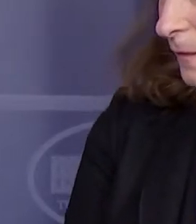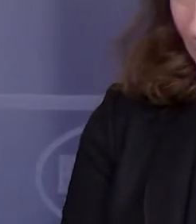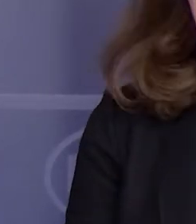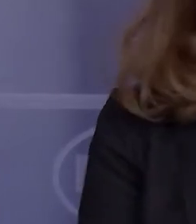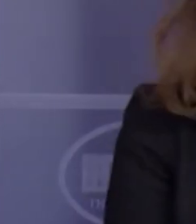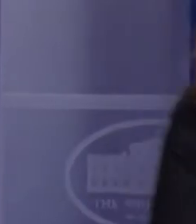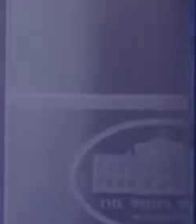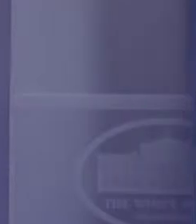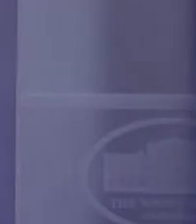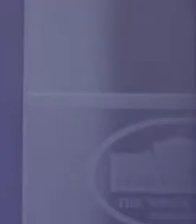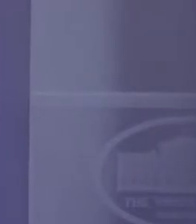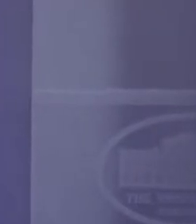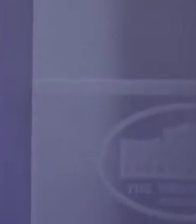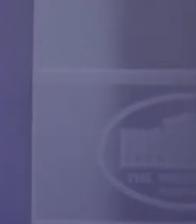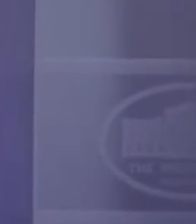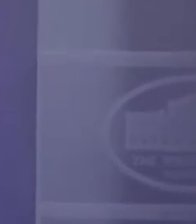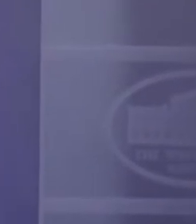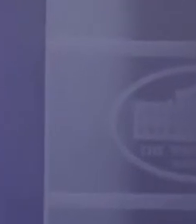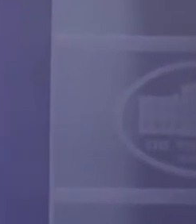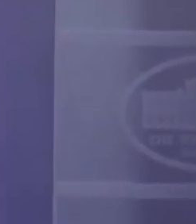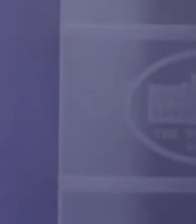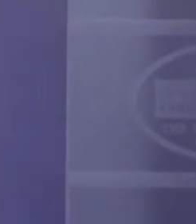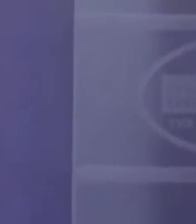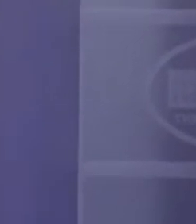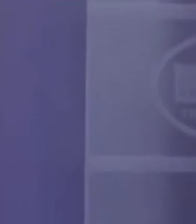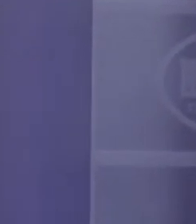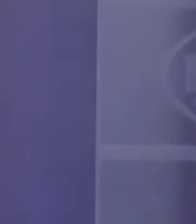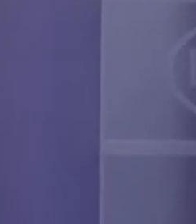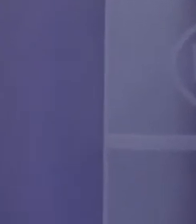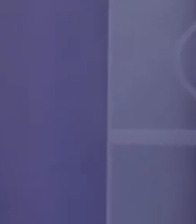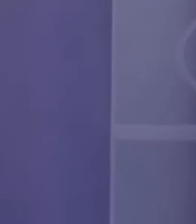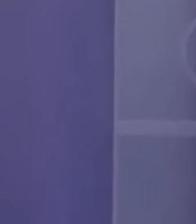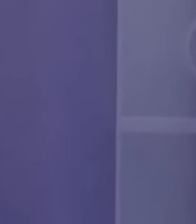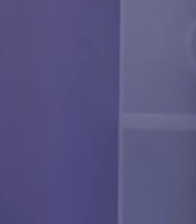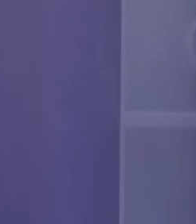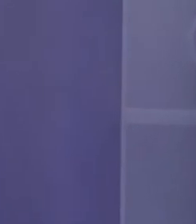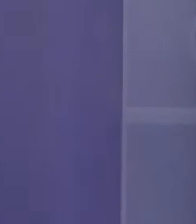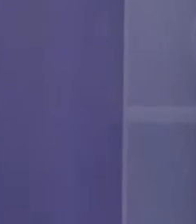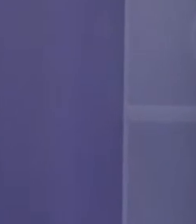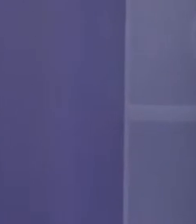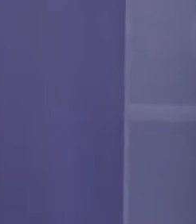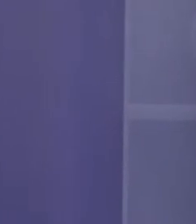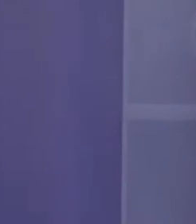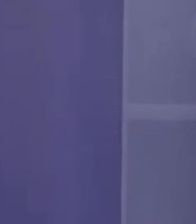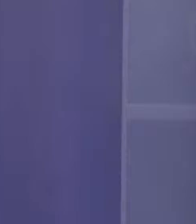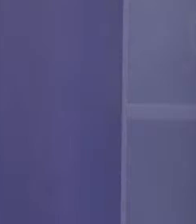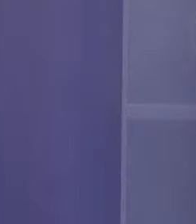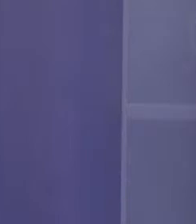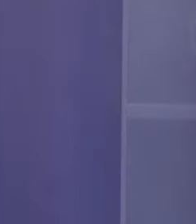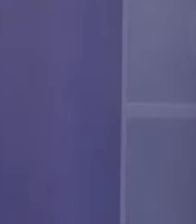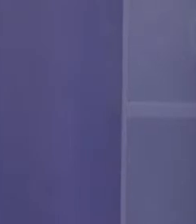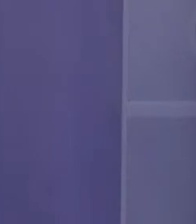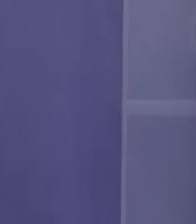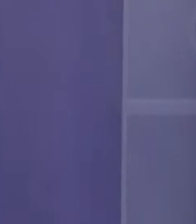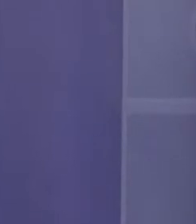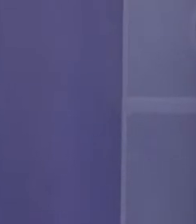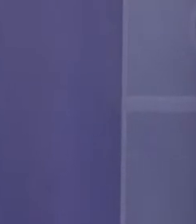IT'S A PLAN TO BOOST THE NUMBER OF WOMEN IN THE WORK